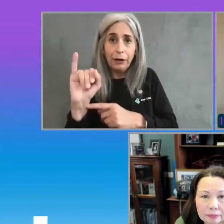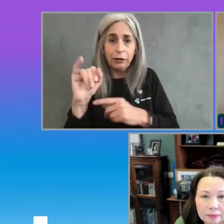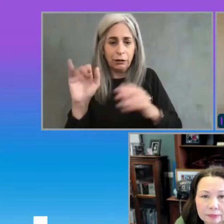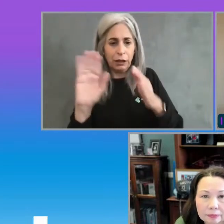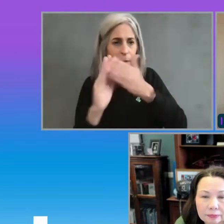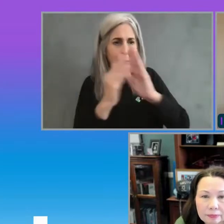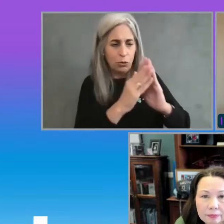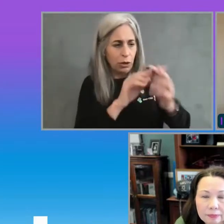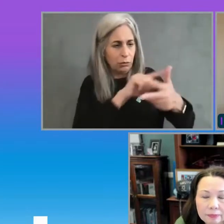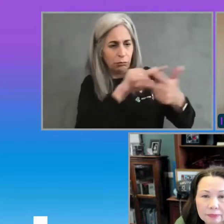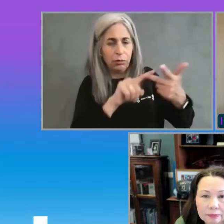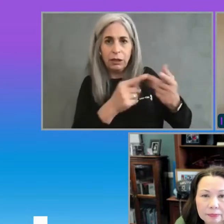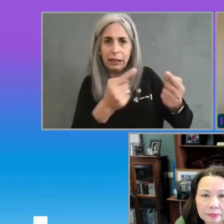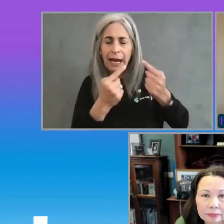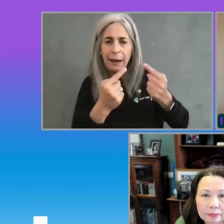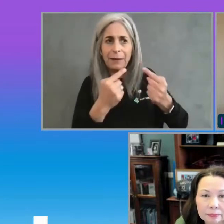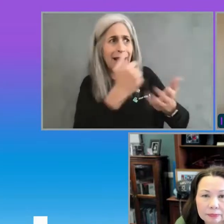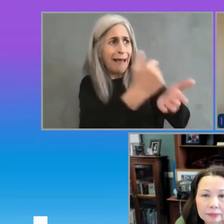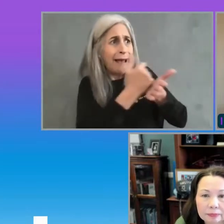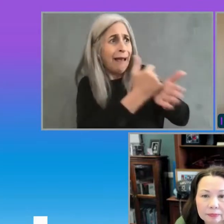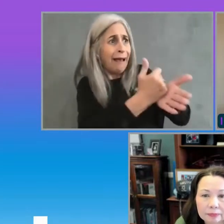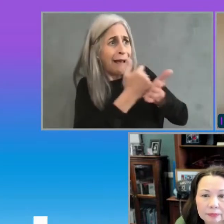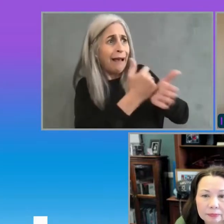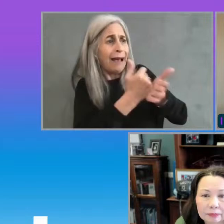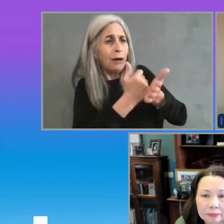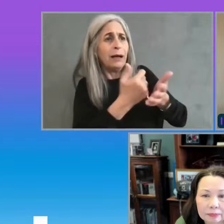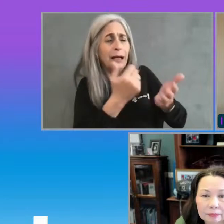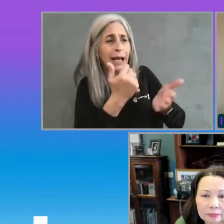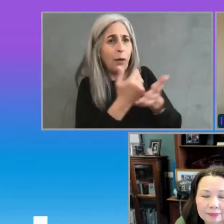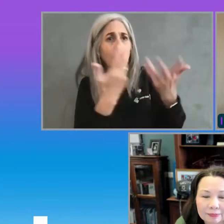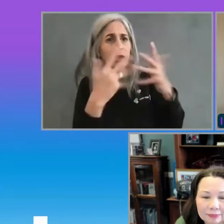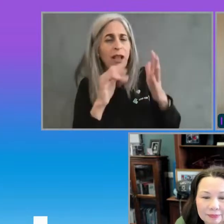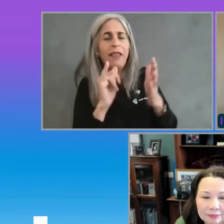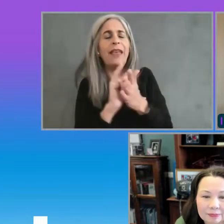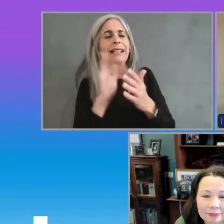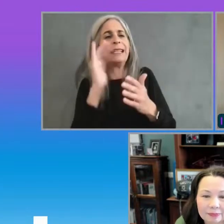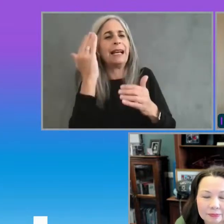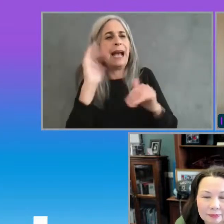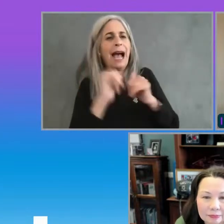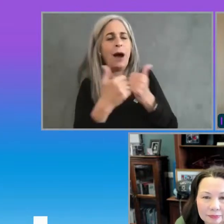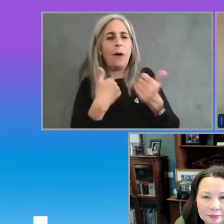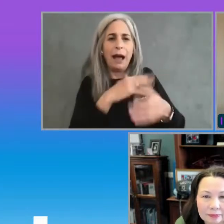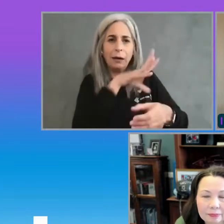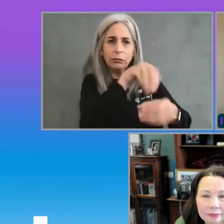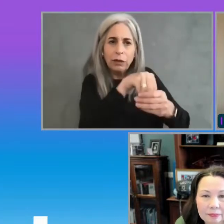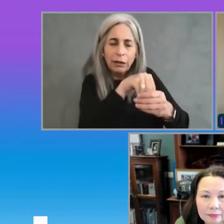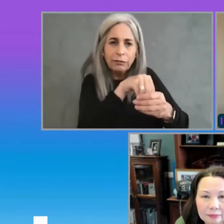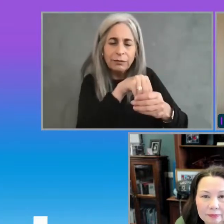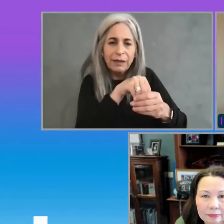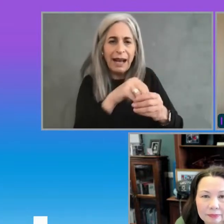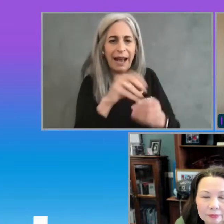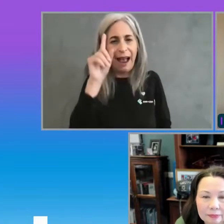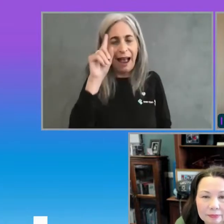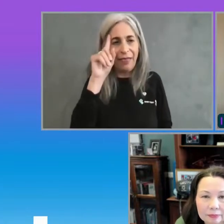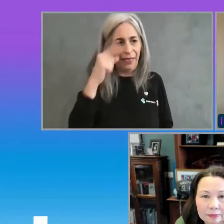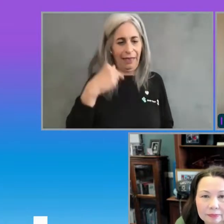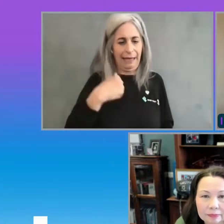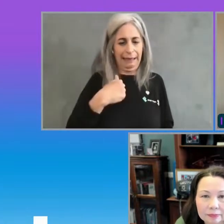came to me and said, we need your help to try to get this done. So that's how I got